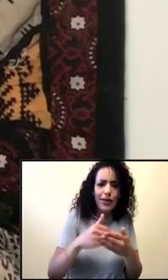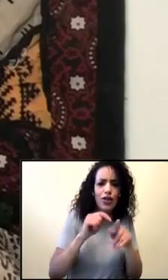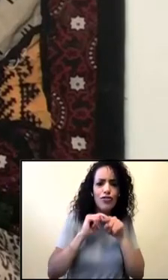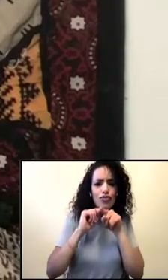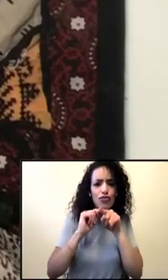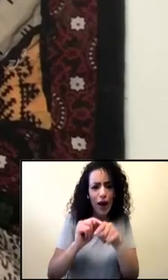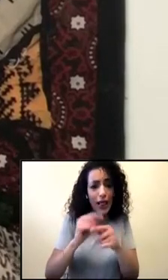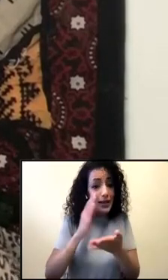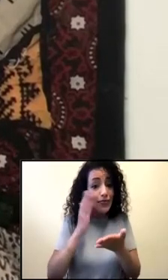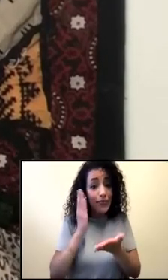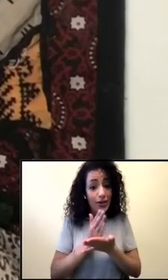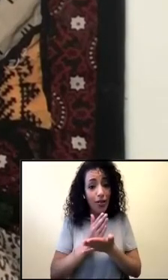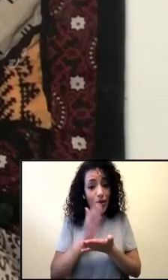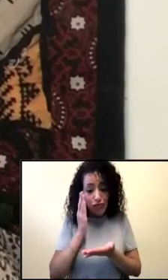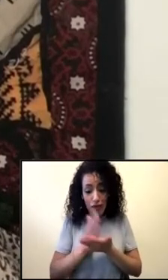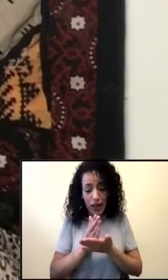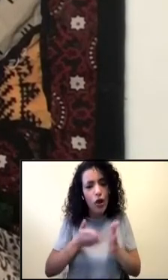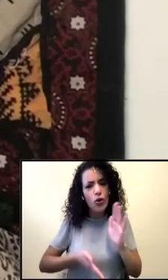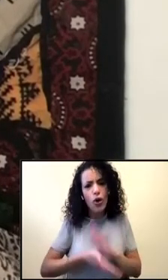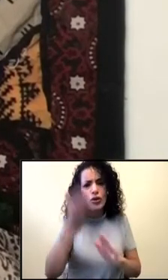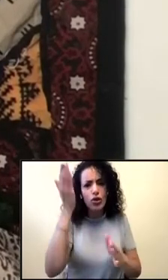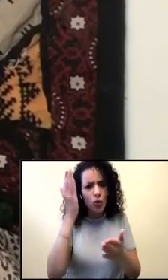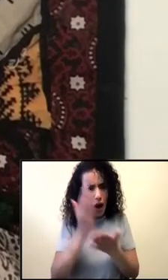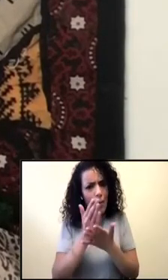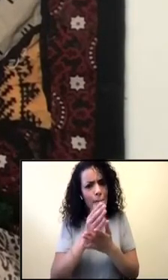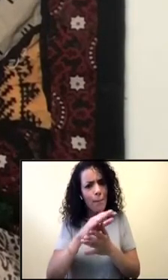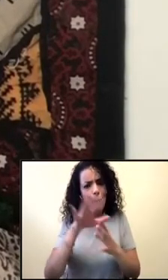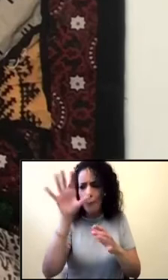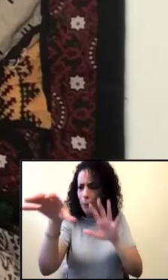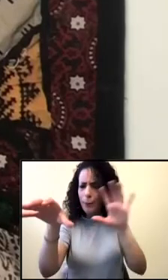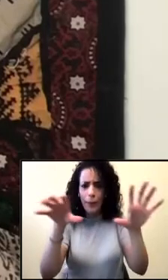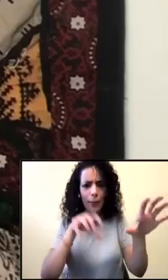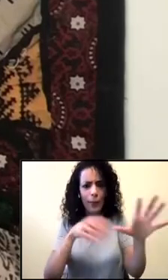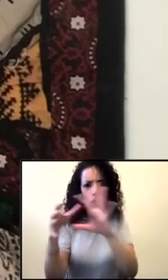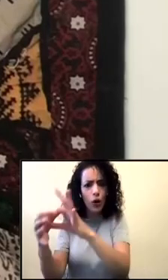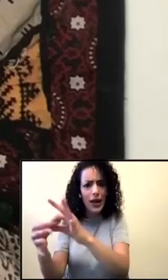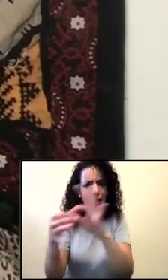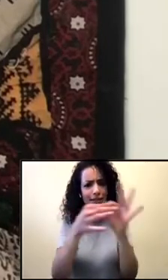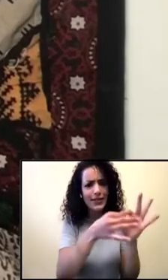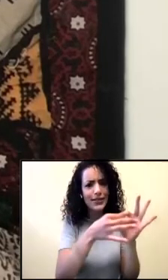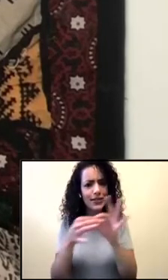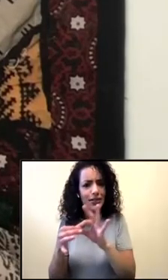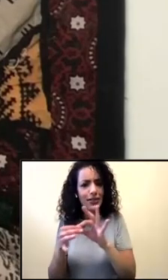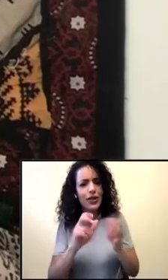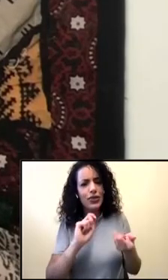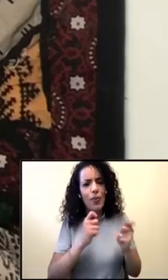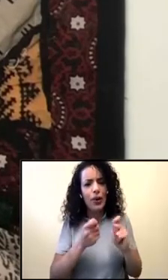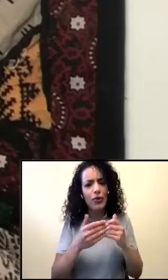into physical spaces and connects physical spaces together. So it becomes more of a wider connection